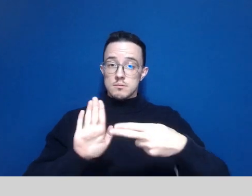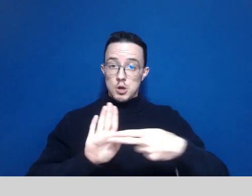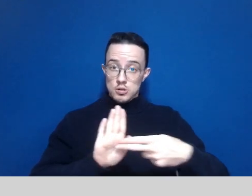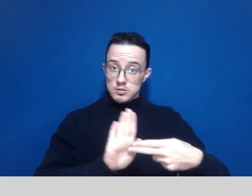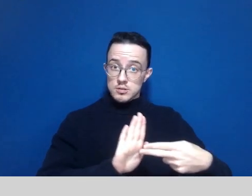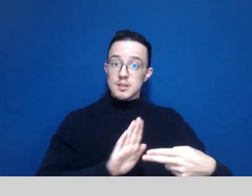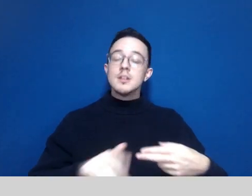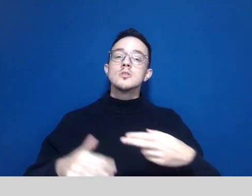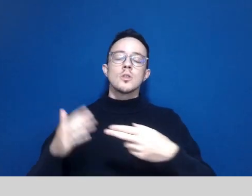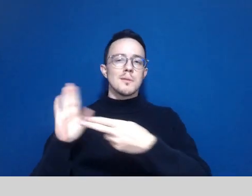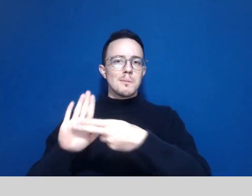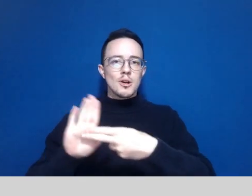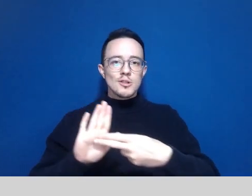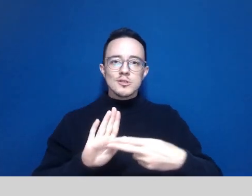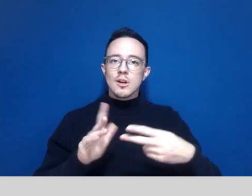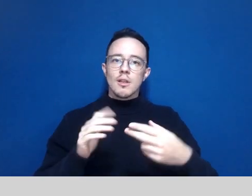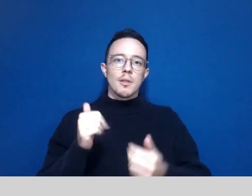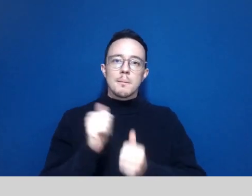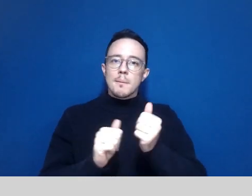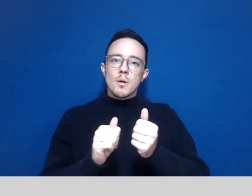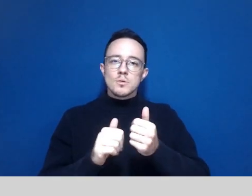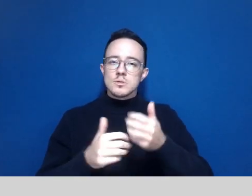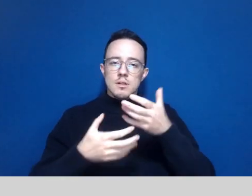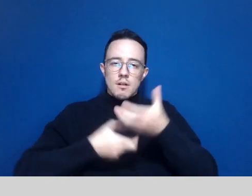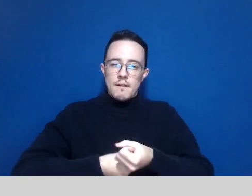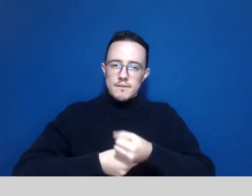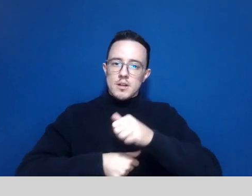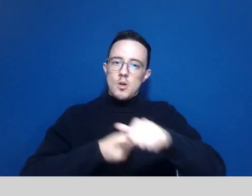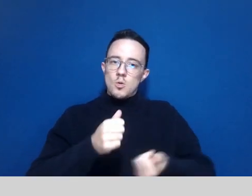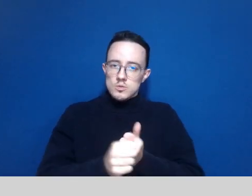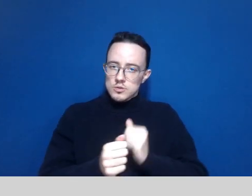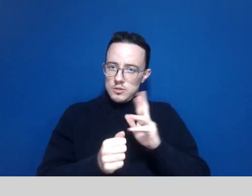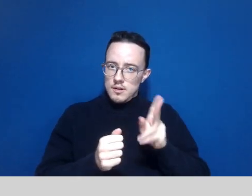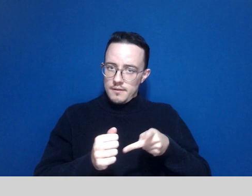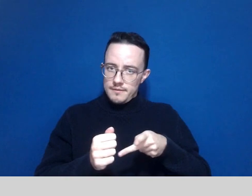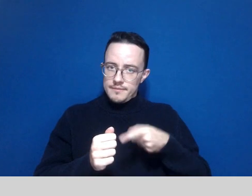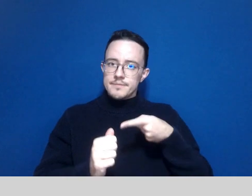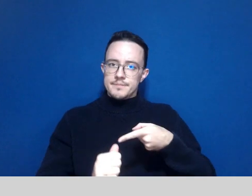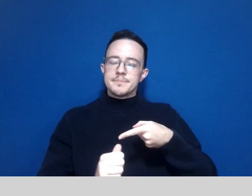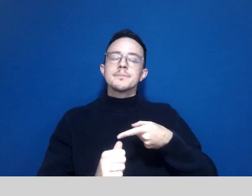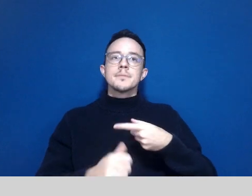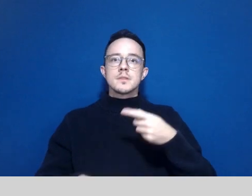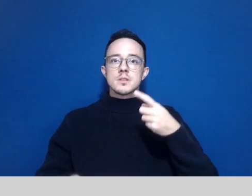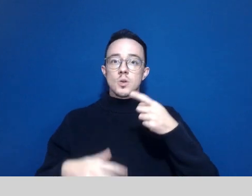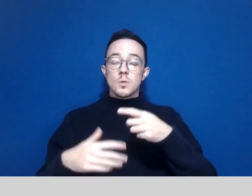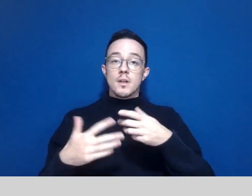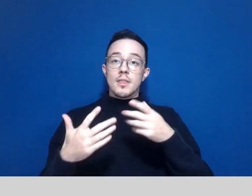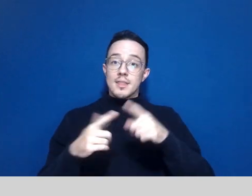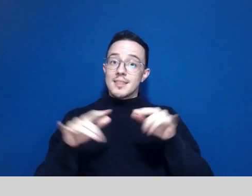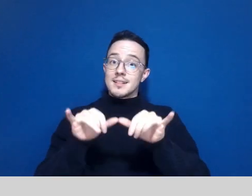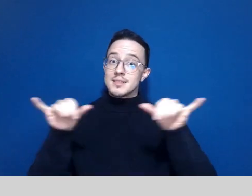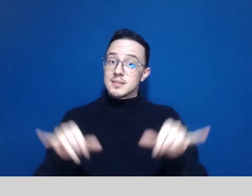That's going to build that index. So the markers are going to be whatever the most confident alternative is.